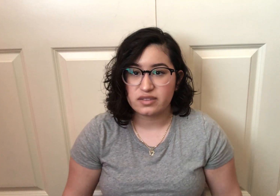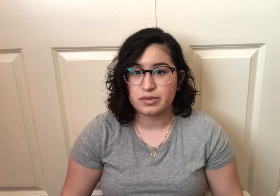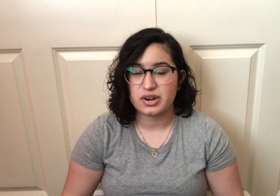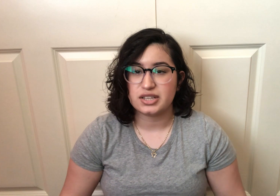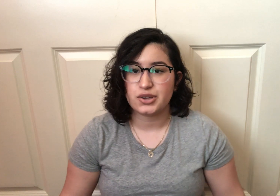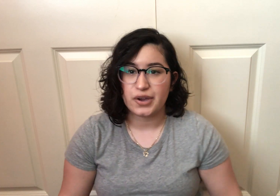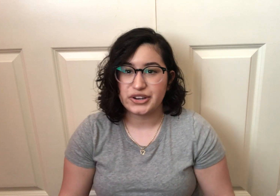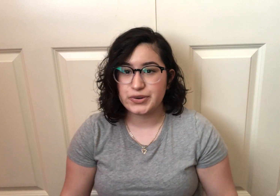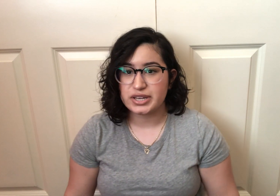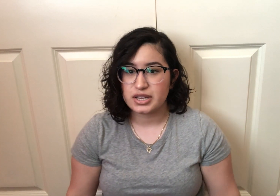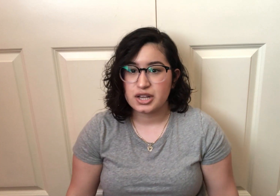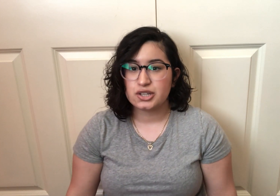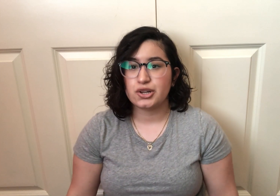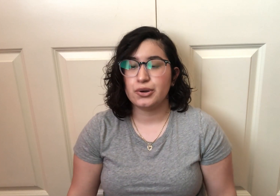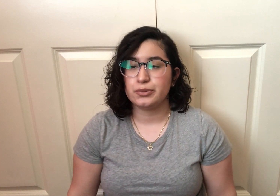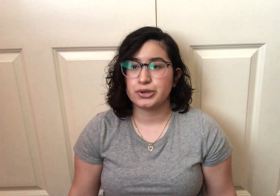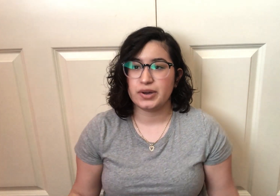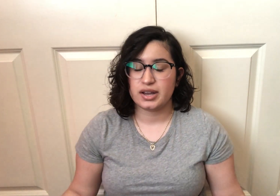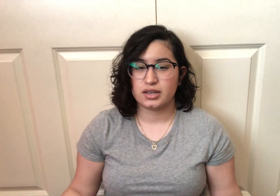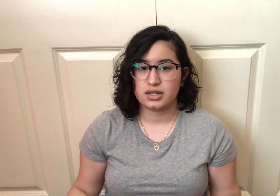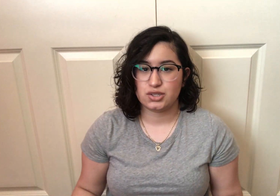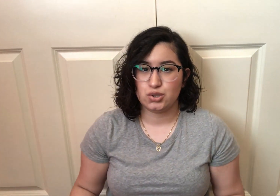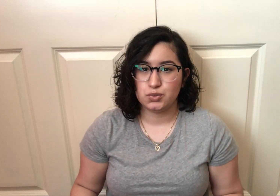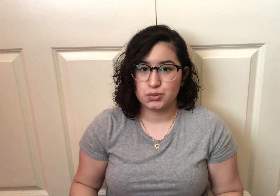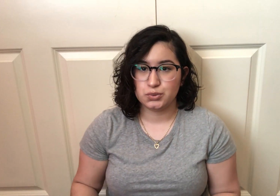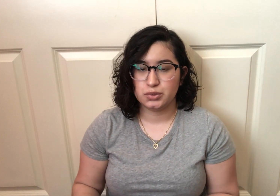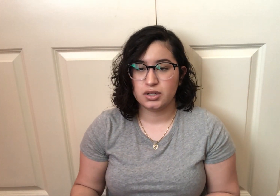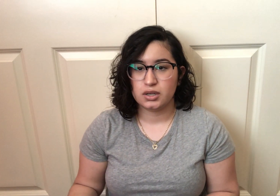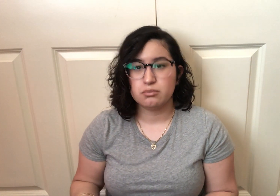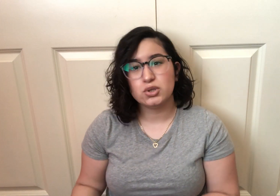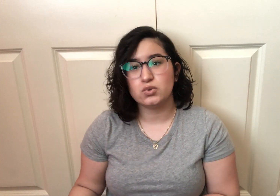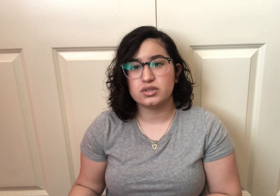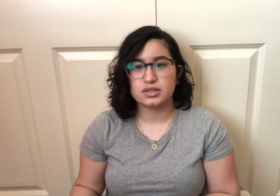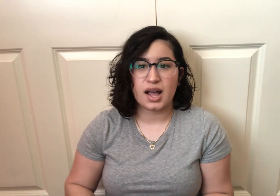if someone asks you how you're doing, so we'll go ahead and get into moods/